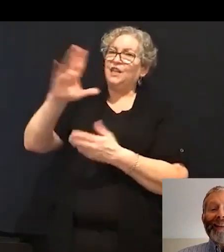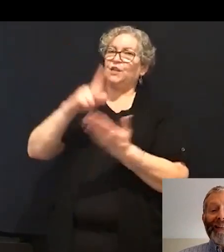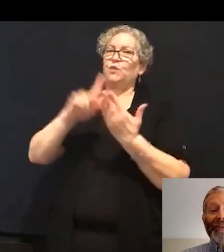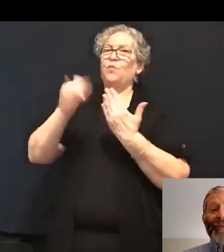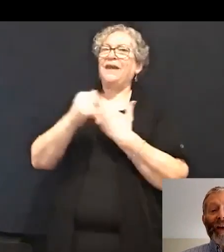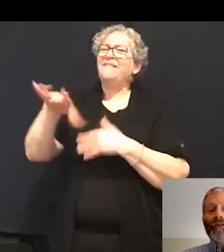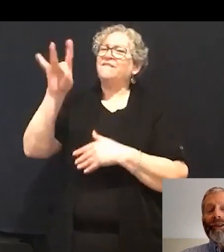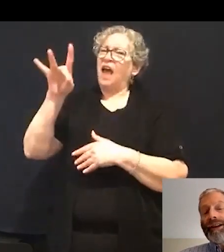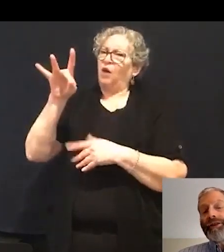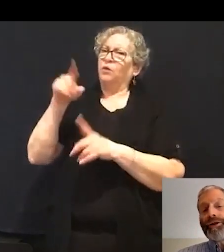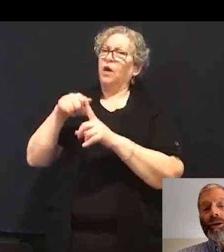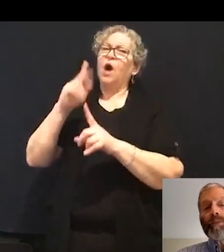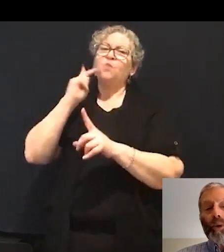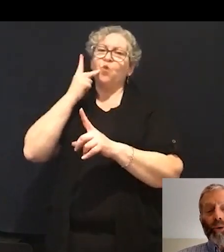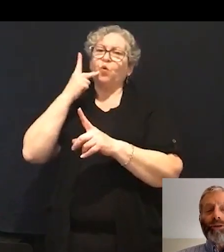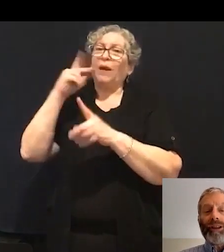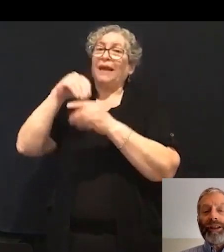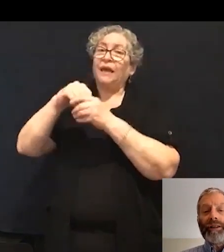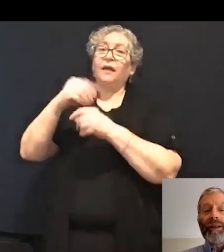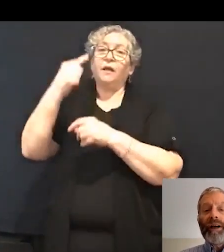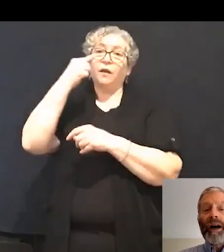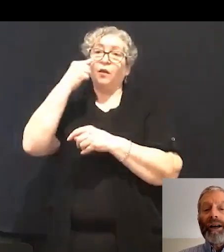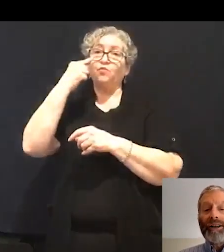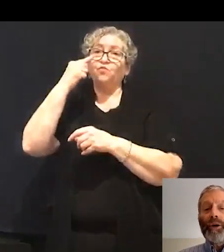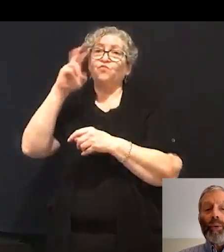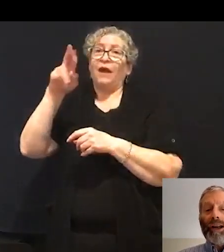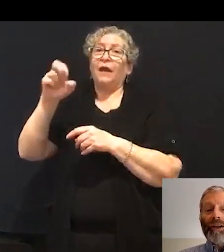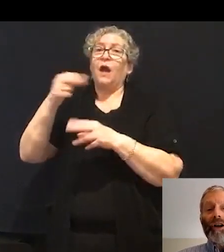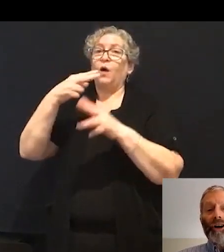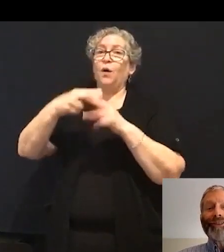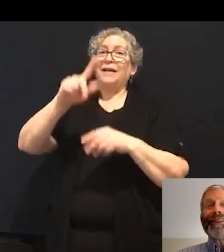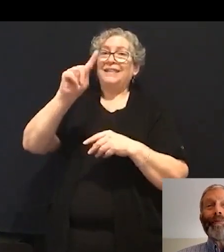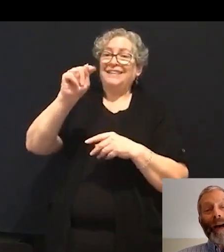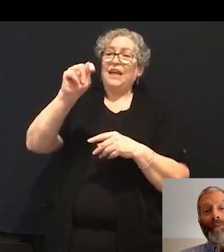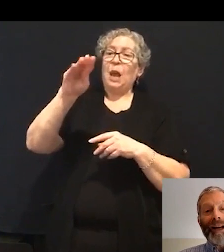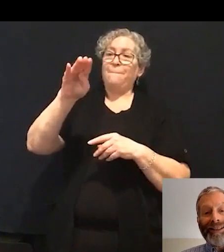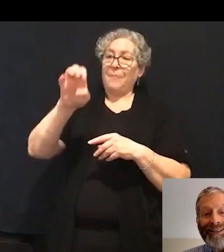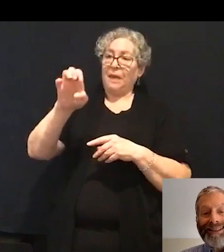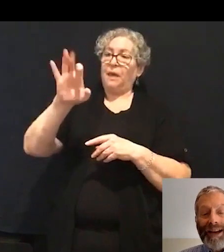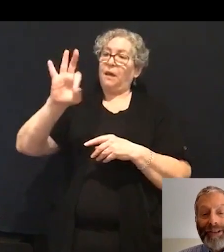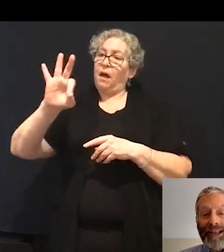And he's found that there's a protein in the retina called TMEM97.